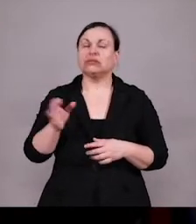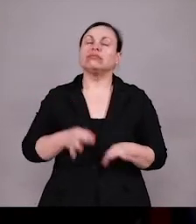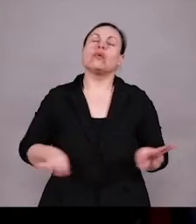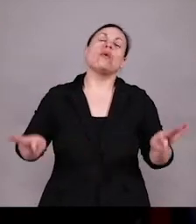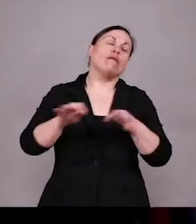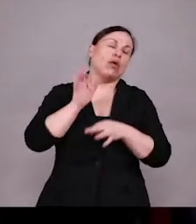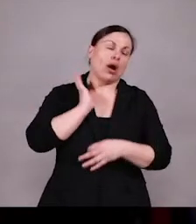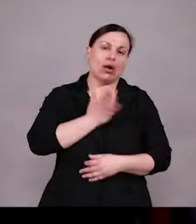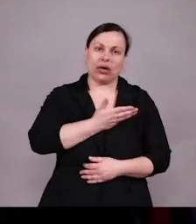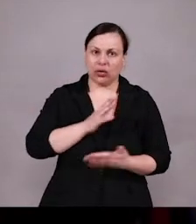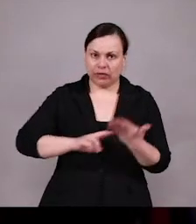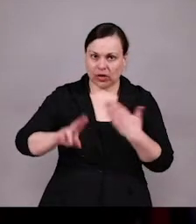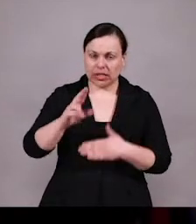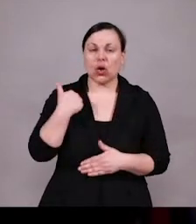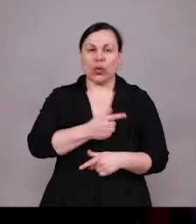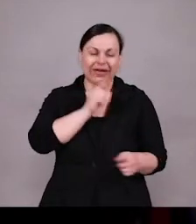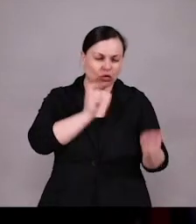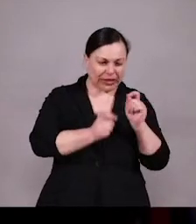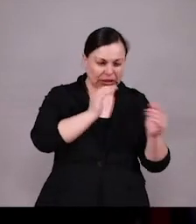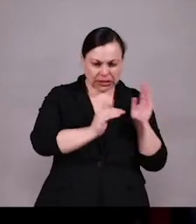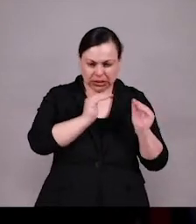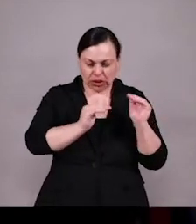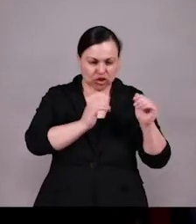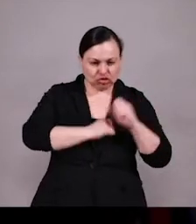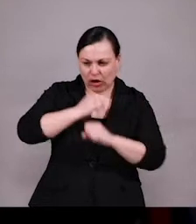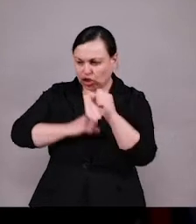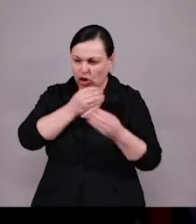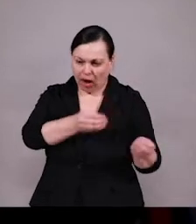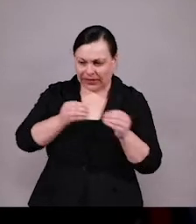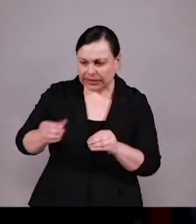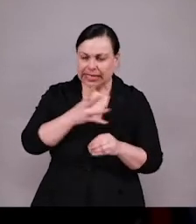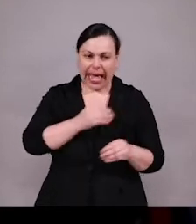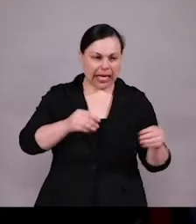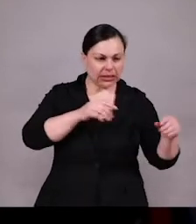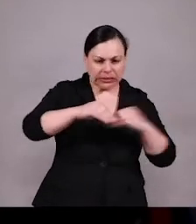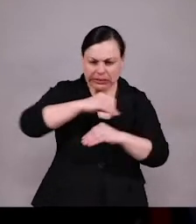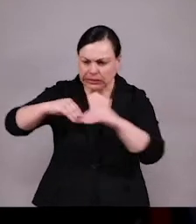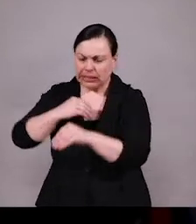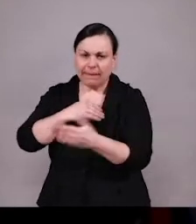restructured offices, and reallocated budgets to protect the core of our academic mission.